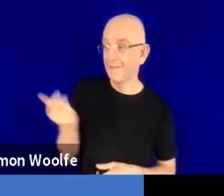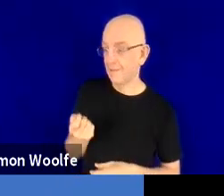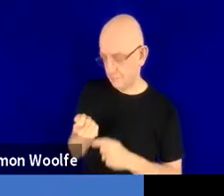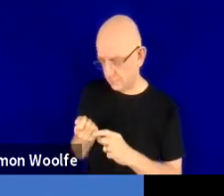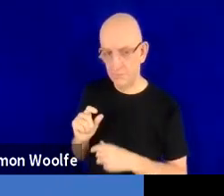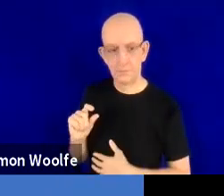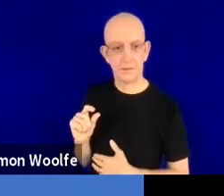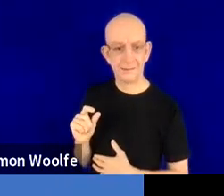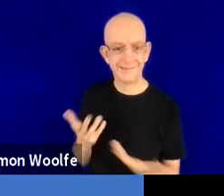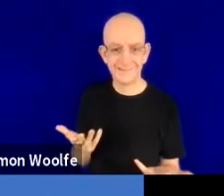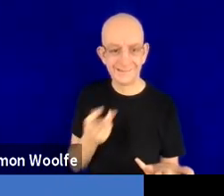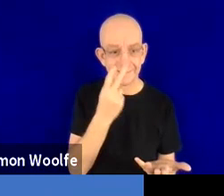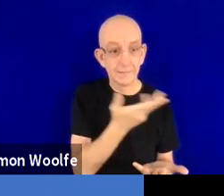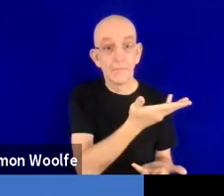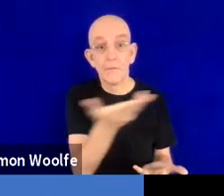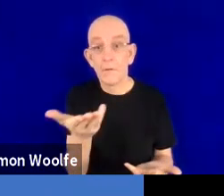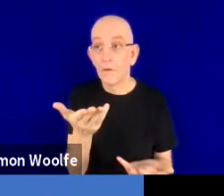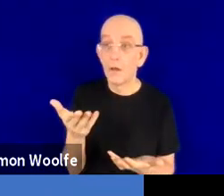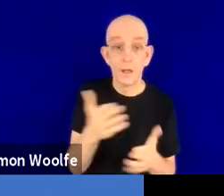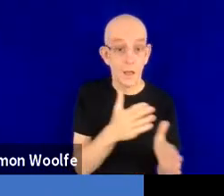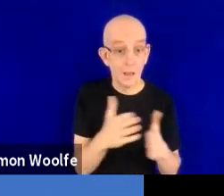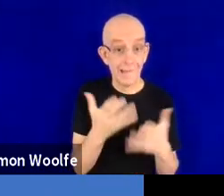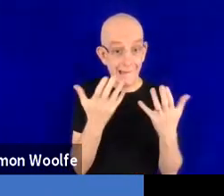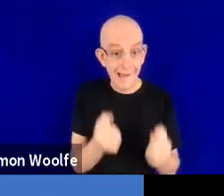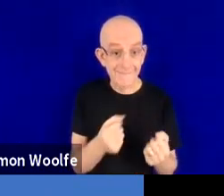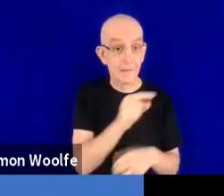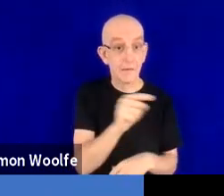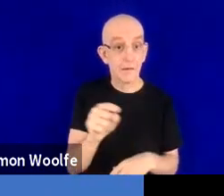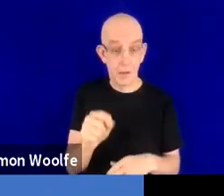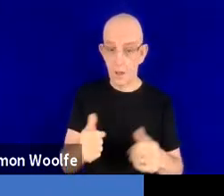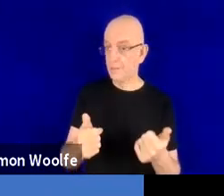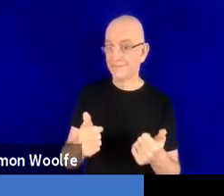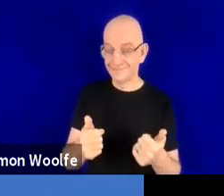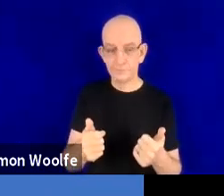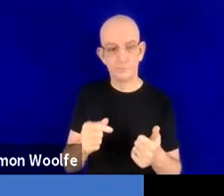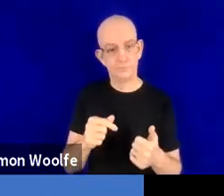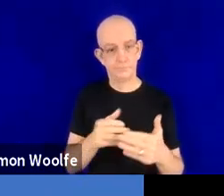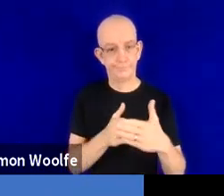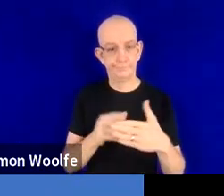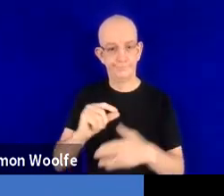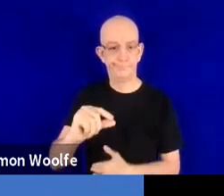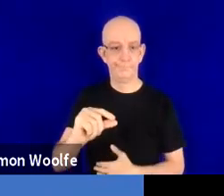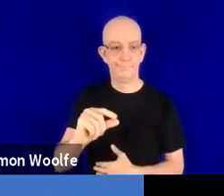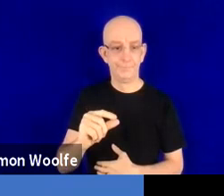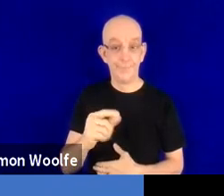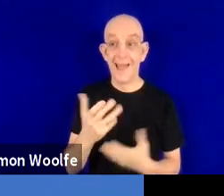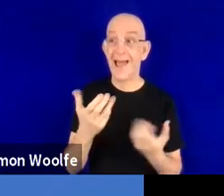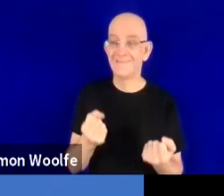So firstly, you could say in relation to the eligibility criteria, the kind of targeting of disability benefits